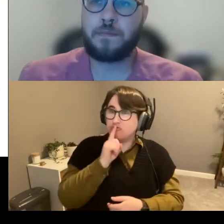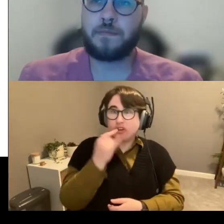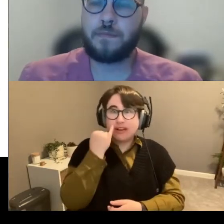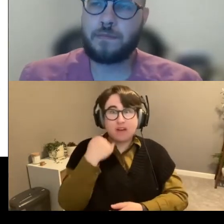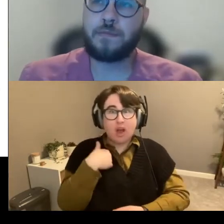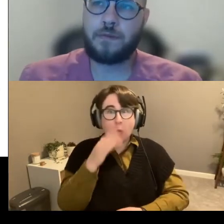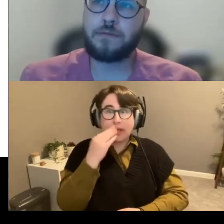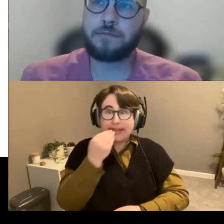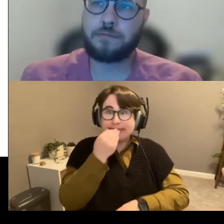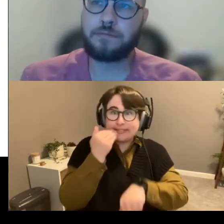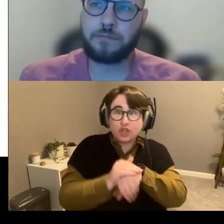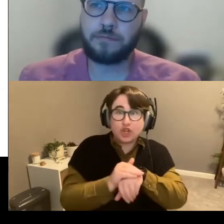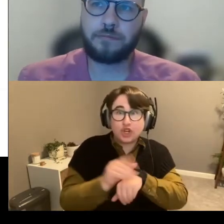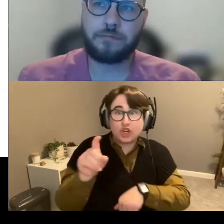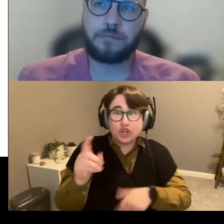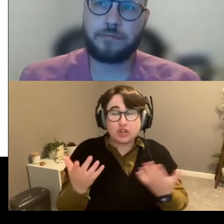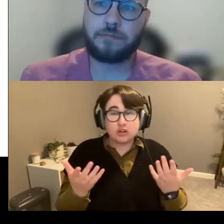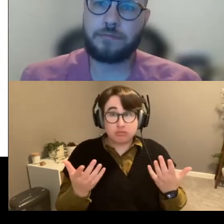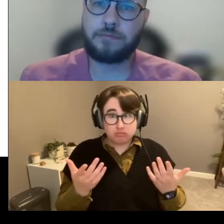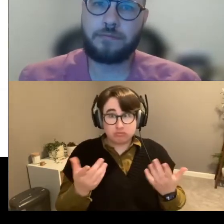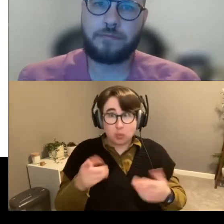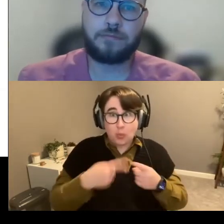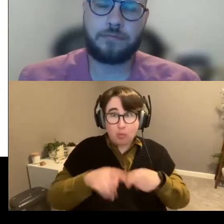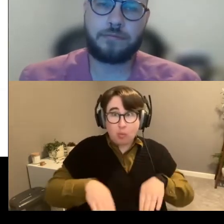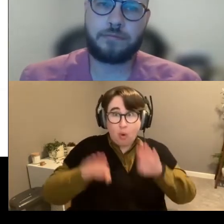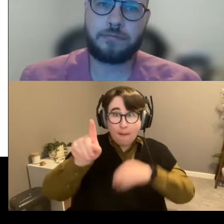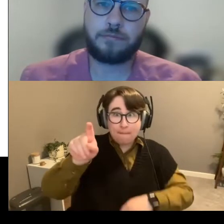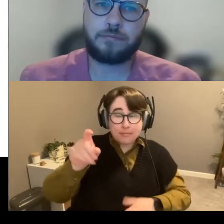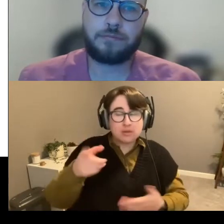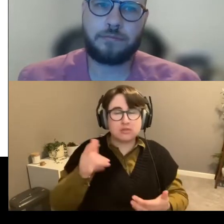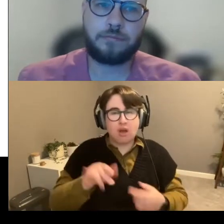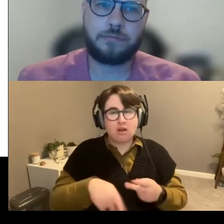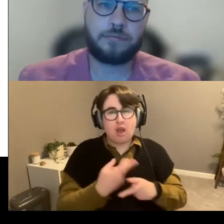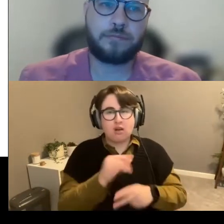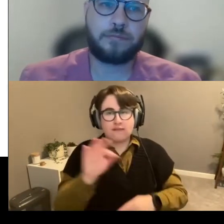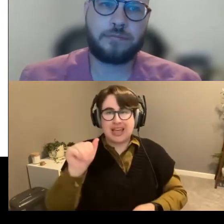So much like how we need to broaden trauma